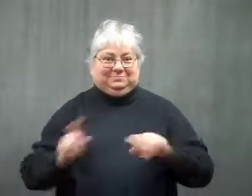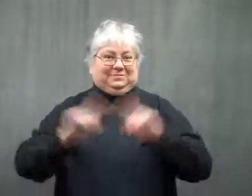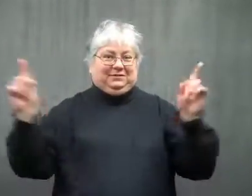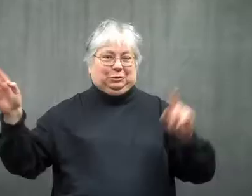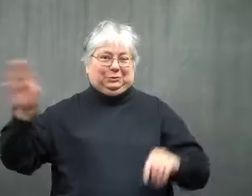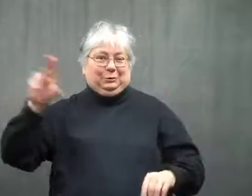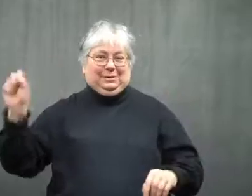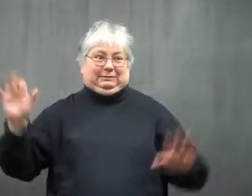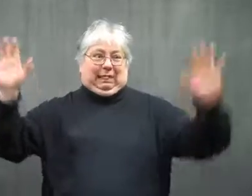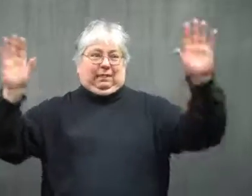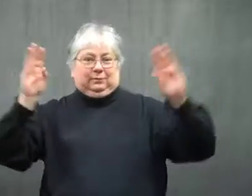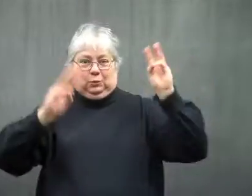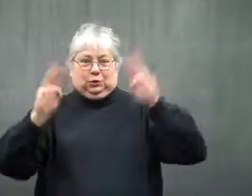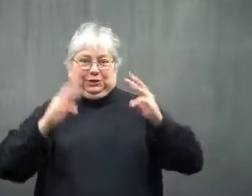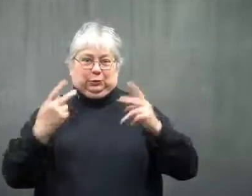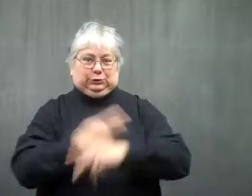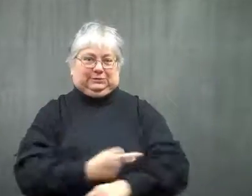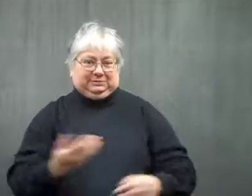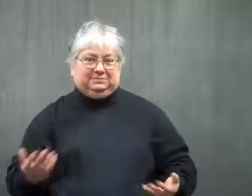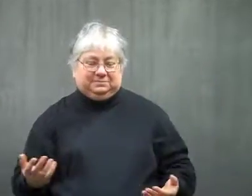The U.S. felt differently and worried more about it, and told them to go.